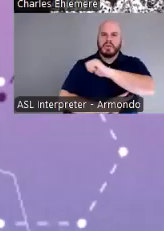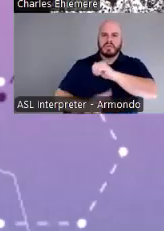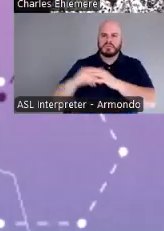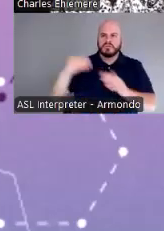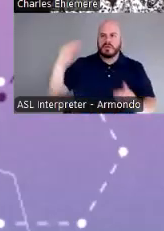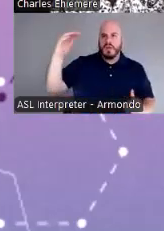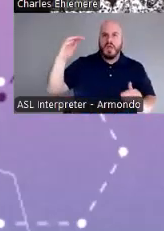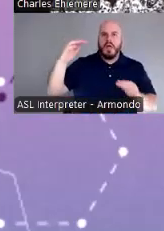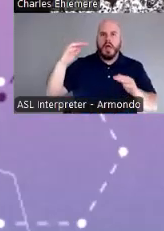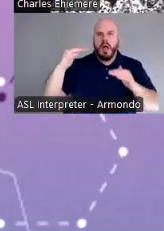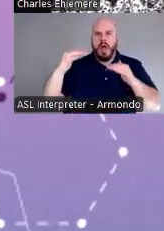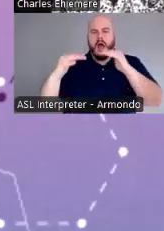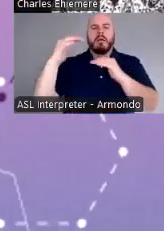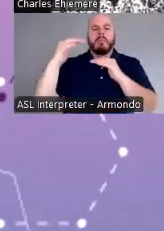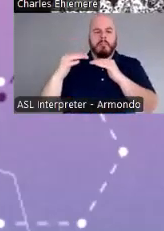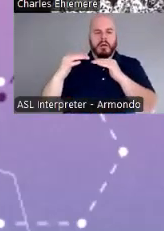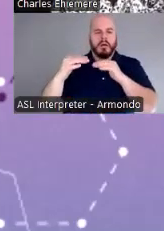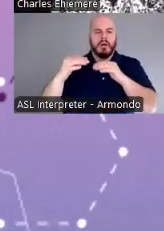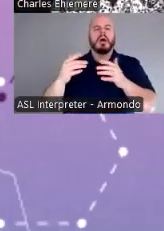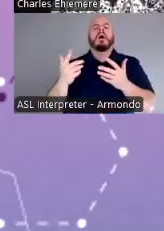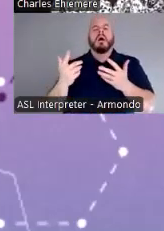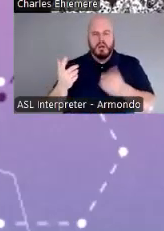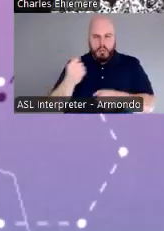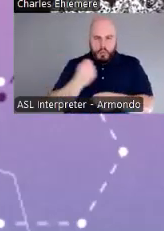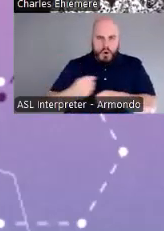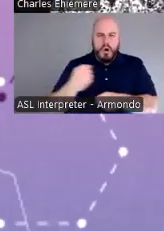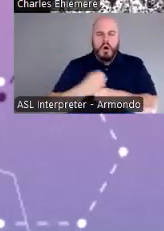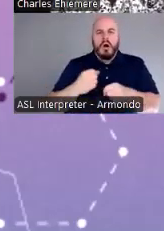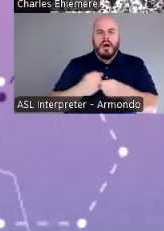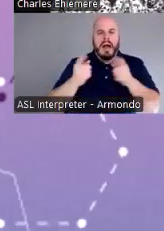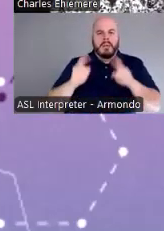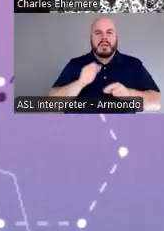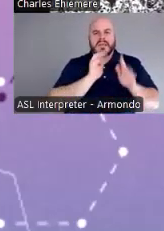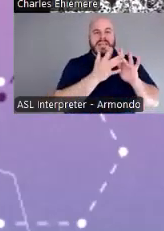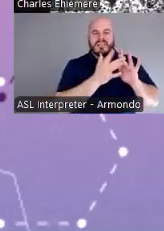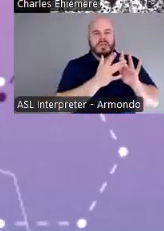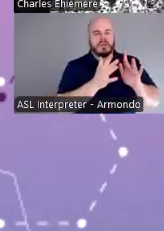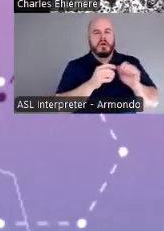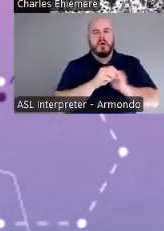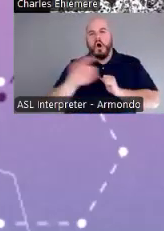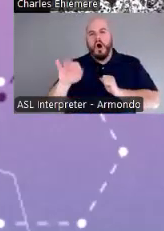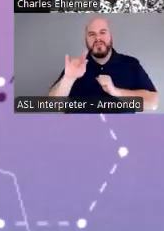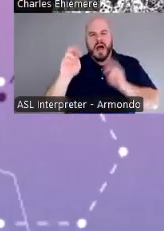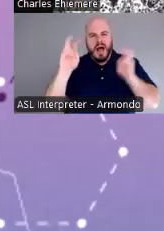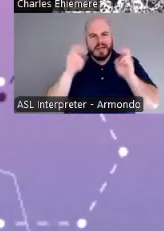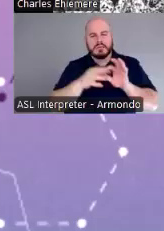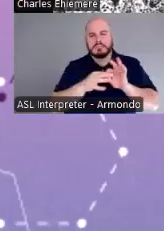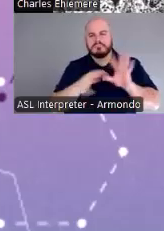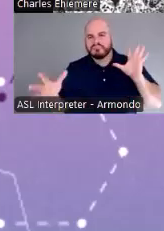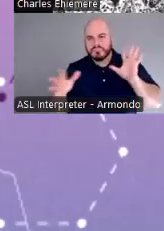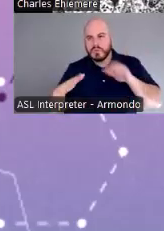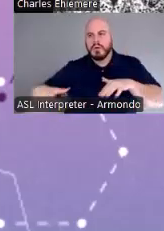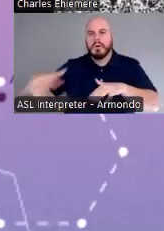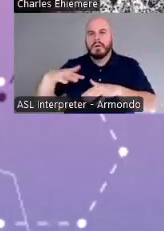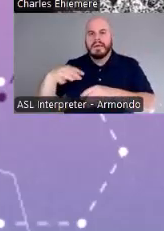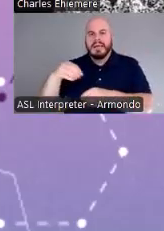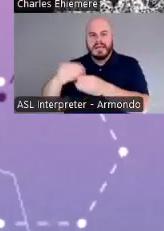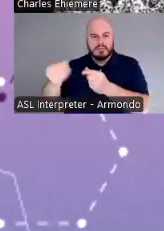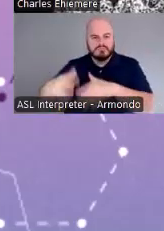for the full-fledged research now across the country. So I'll be deploying this tool in the six regions,